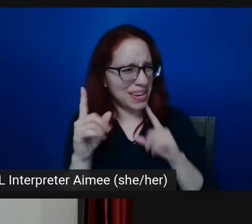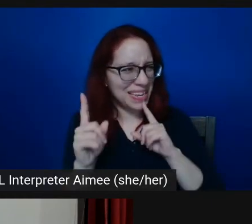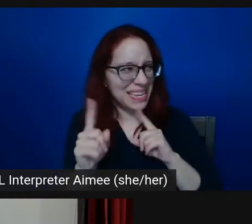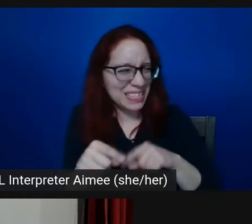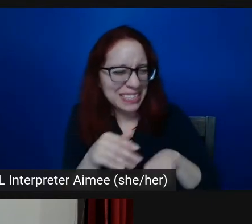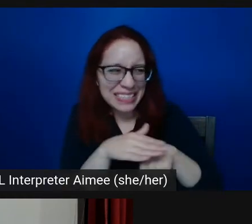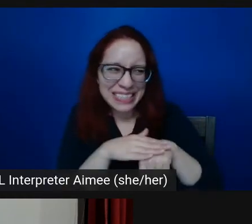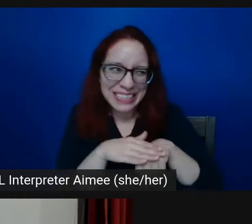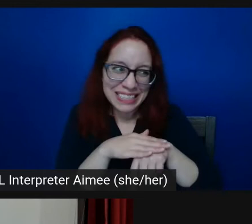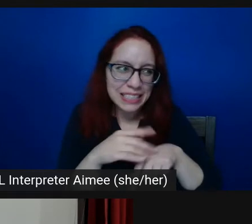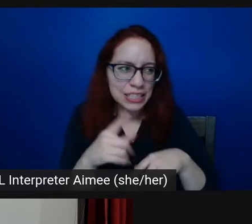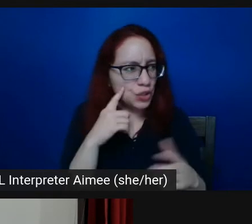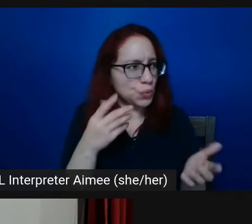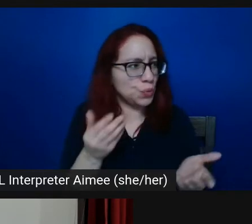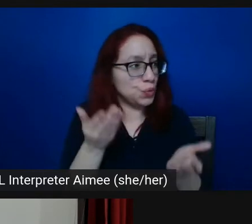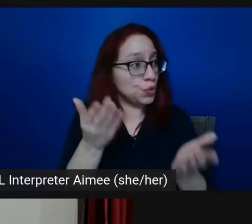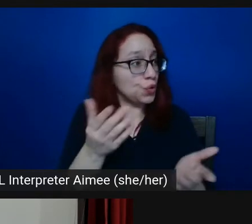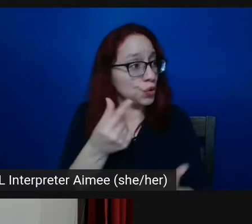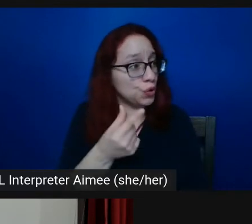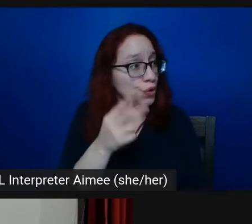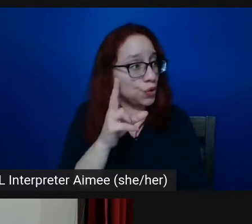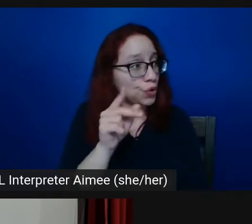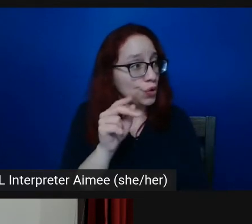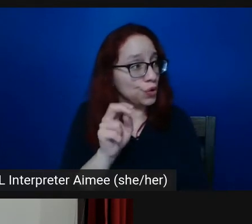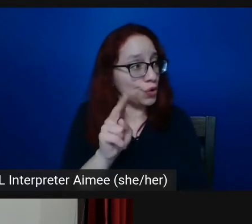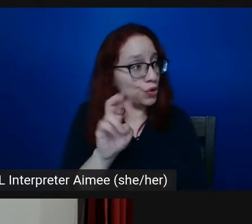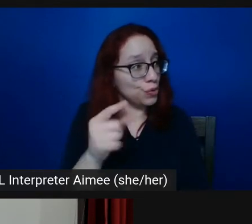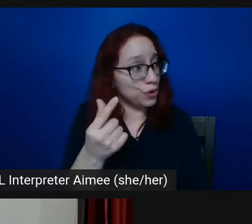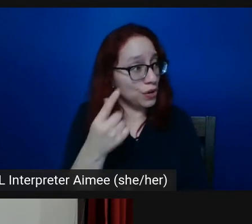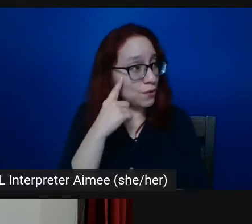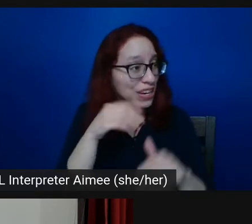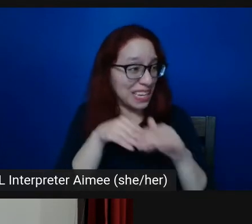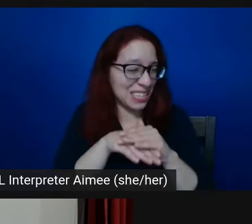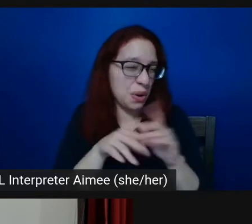Do you recommend Gutenberg for accessibility, or will people to check somewhere else?